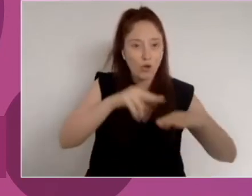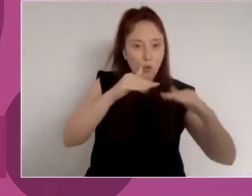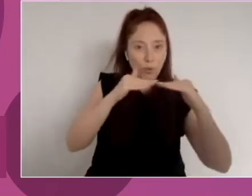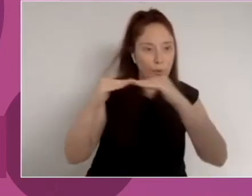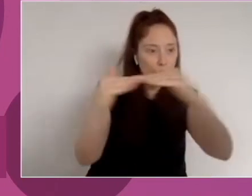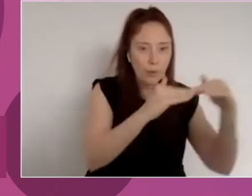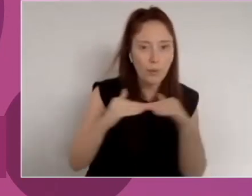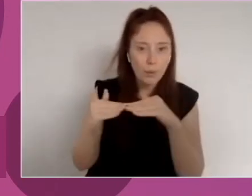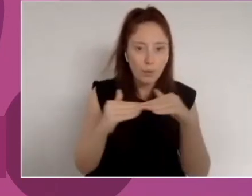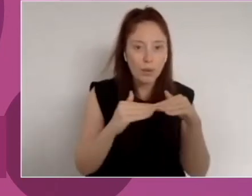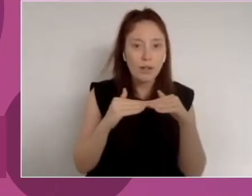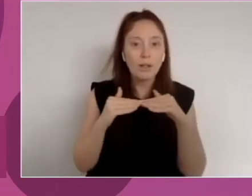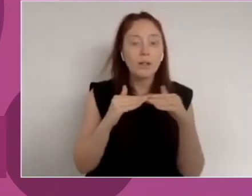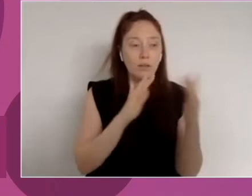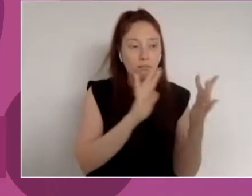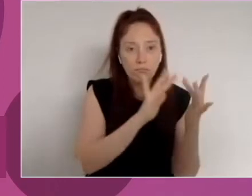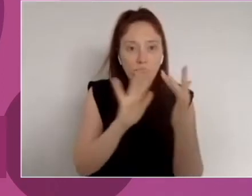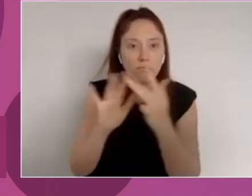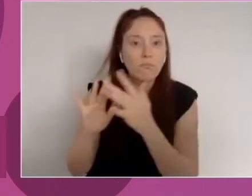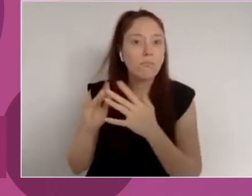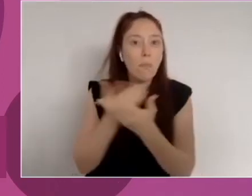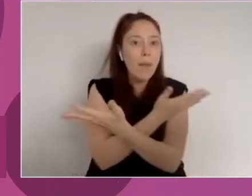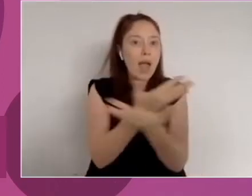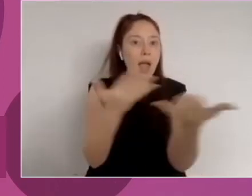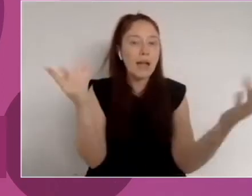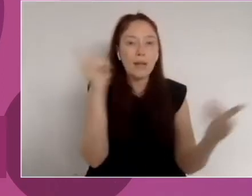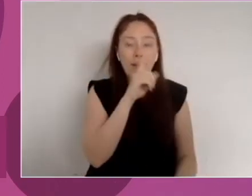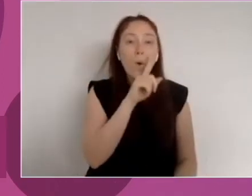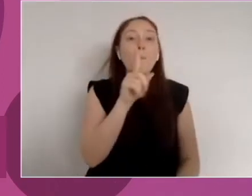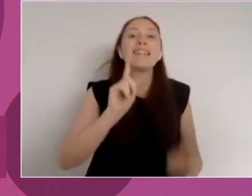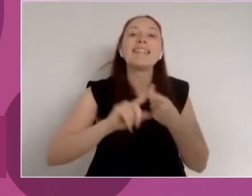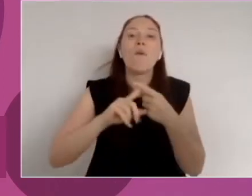for reach, for consistency purposes, but you allow flexibility at the local level for the